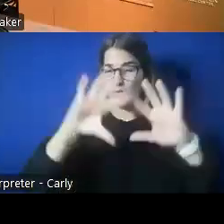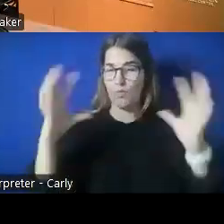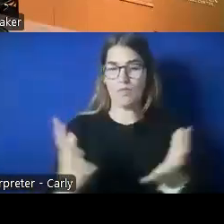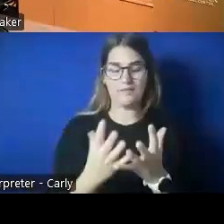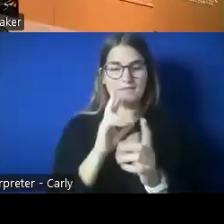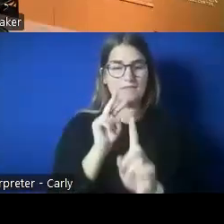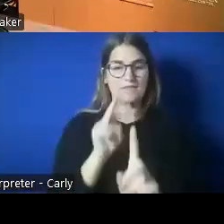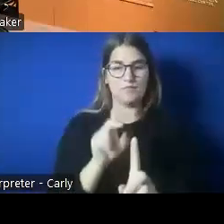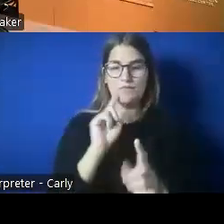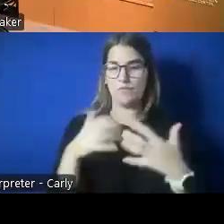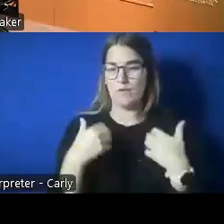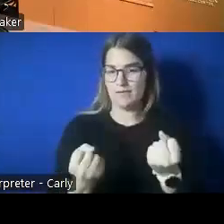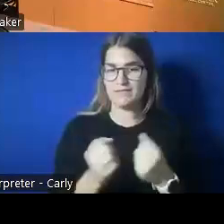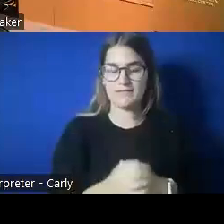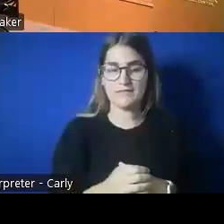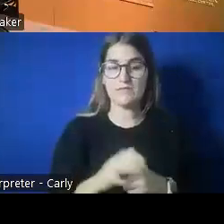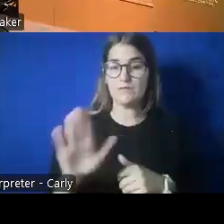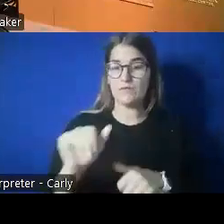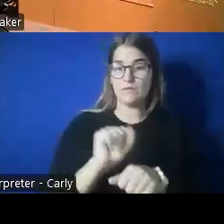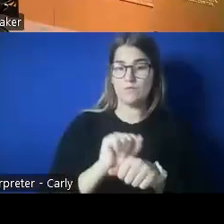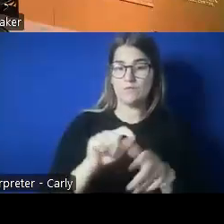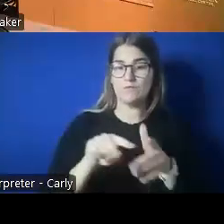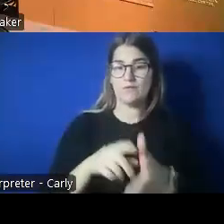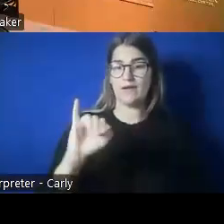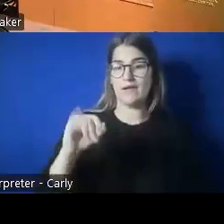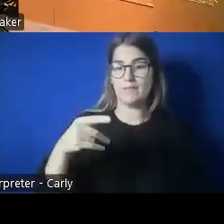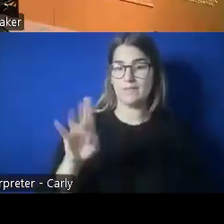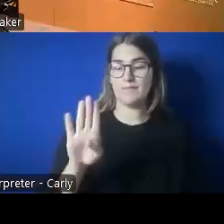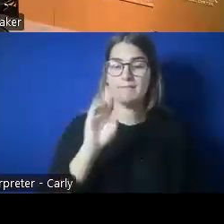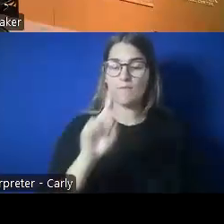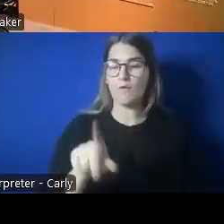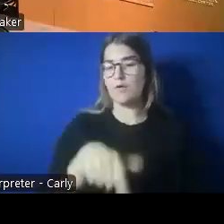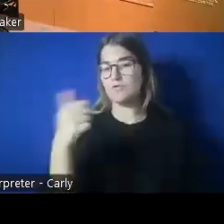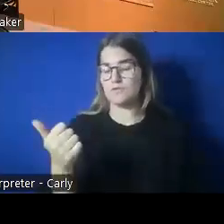she began her work in ipv at alternatives for battered women which is now Willow when she